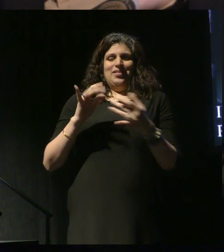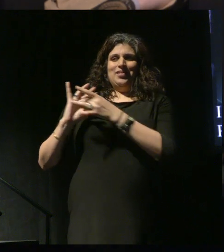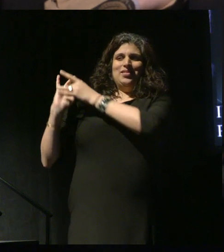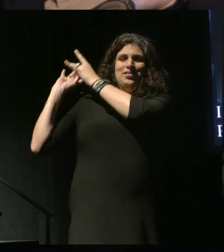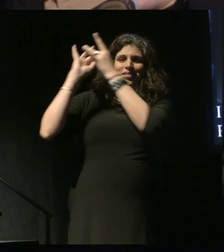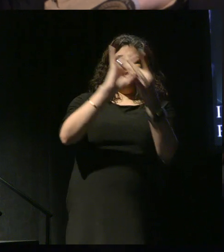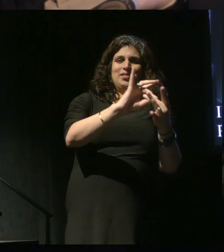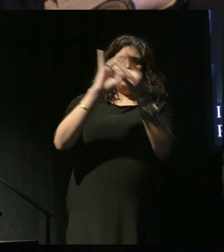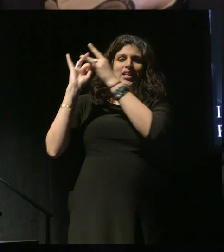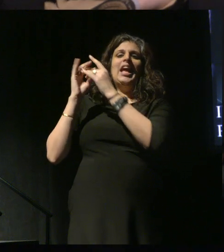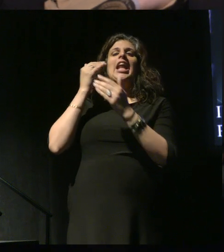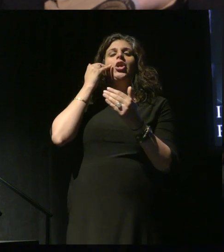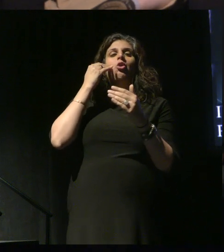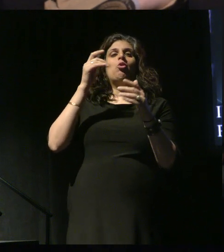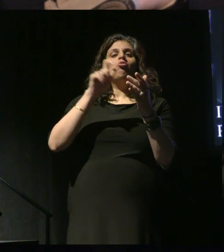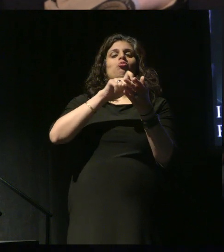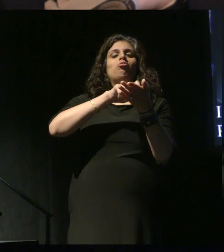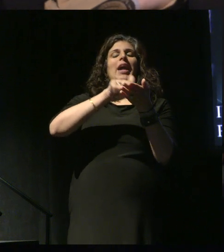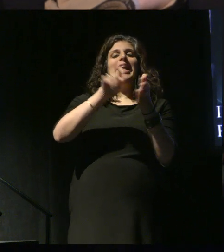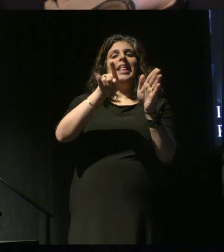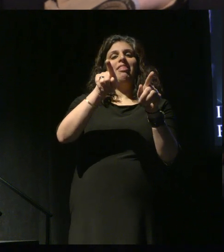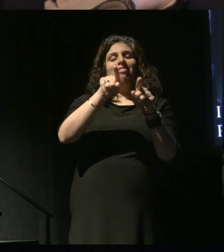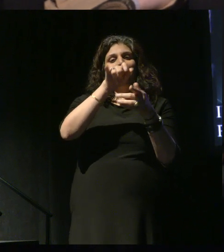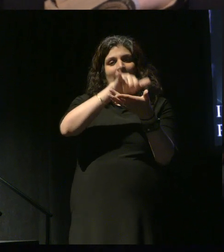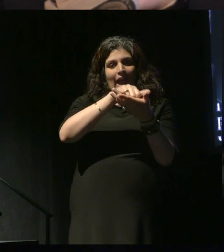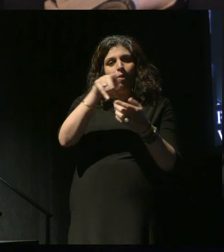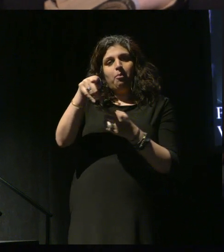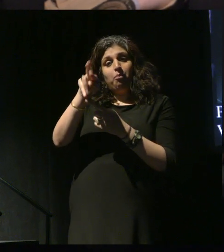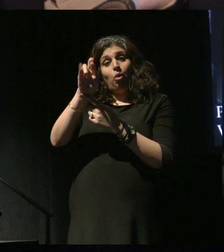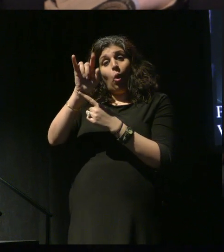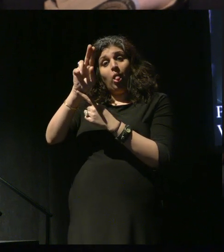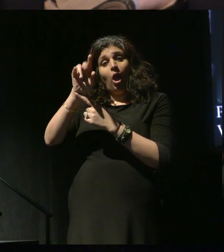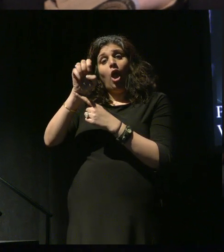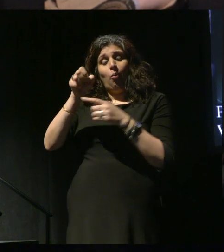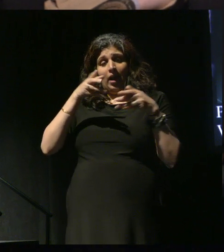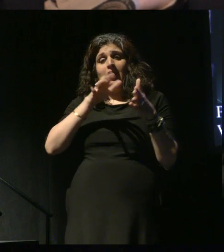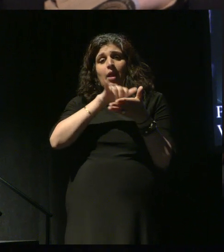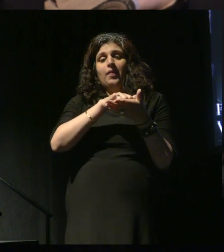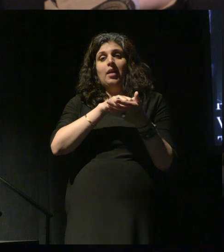to do all of those things, so that was one key moment. And the other key moment is that I'm very sensitive